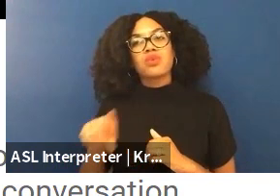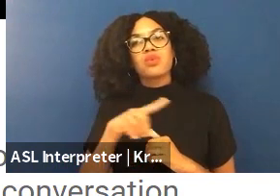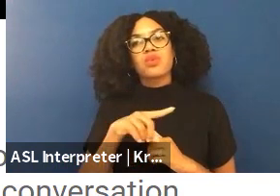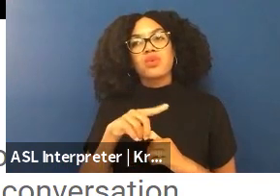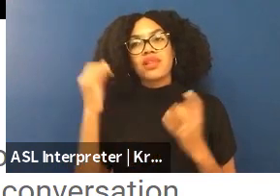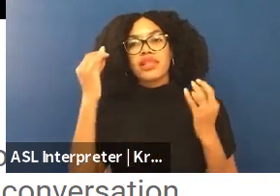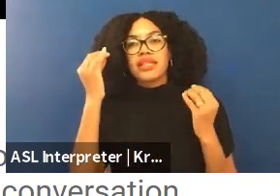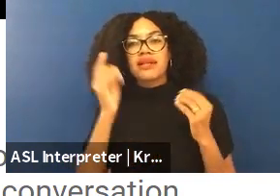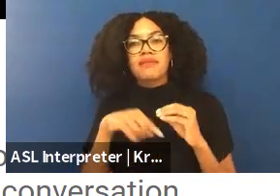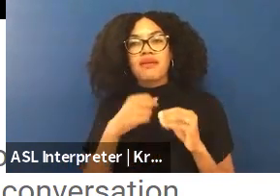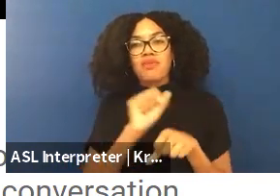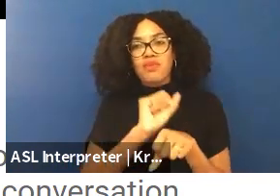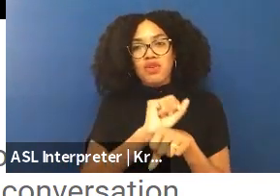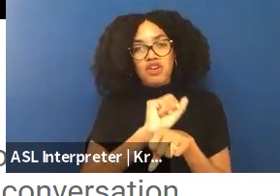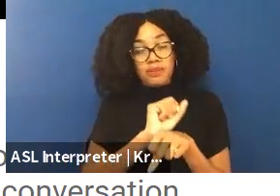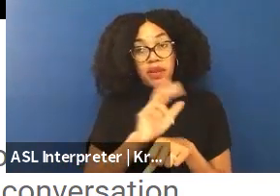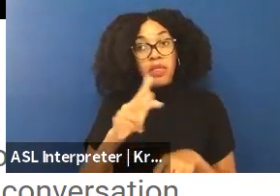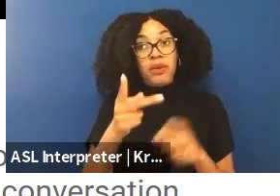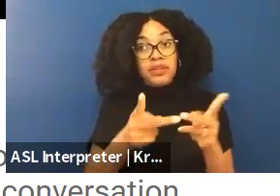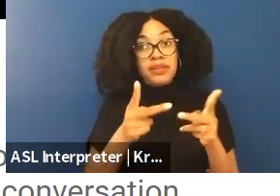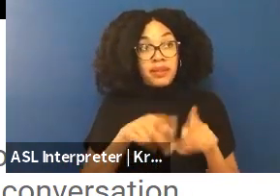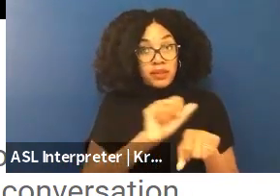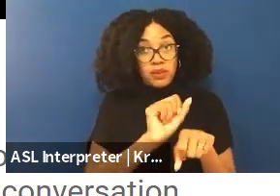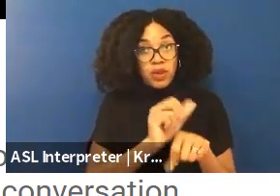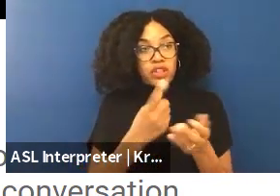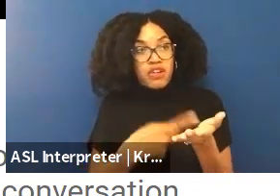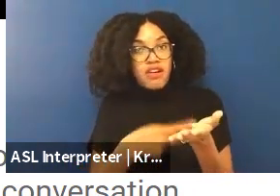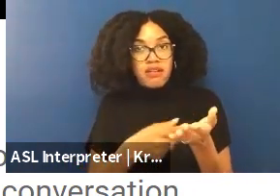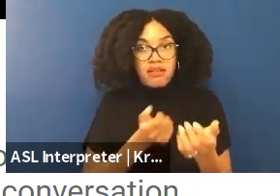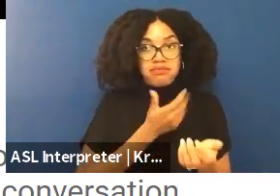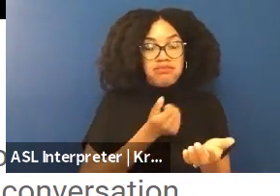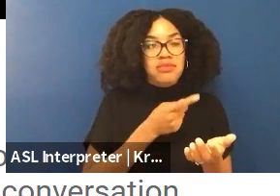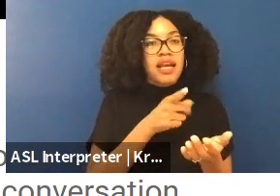spaces and begin to make them more central, right? Particularly in that context where maybe we're